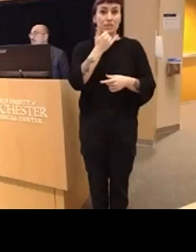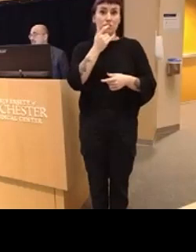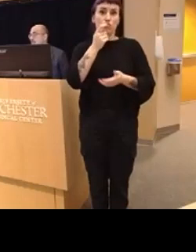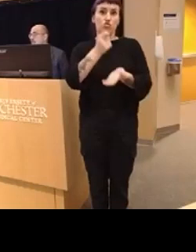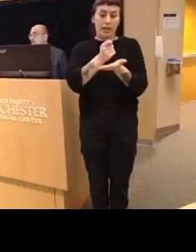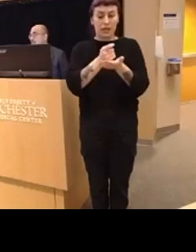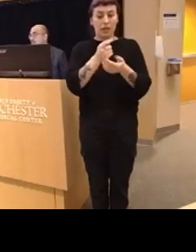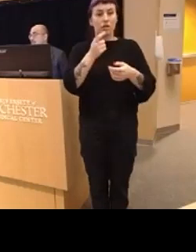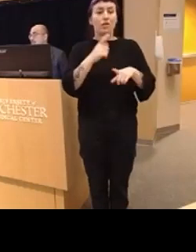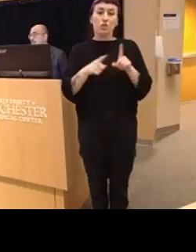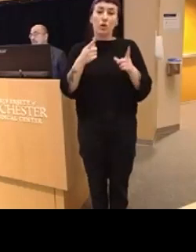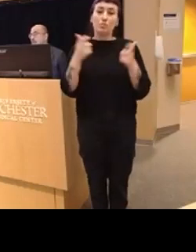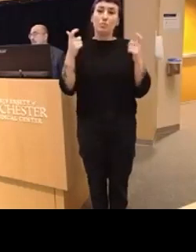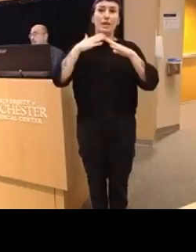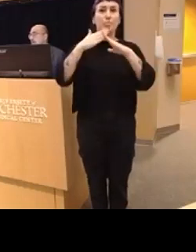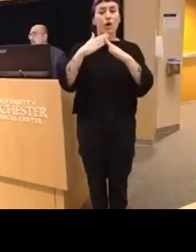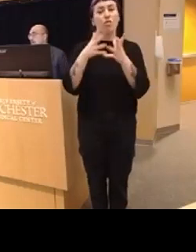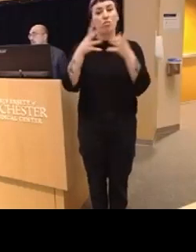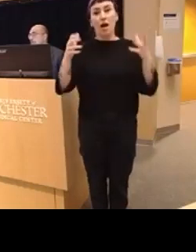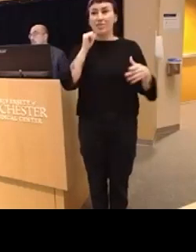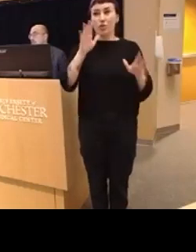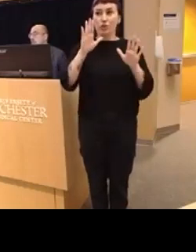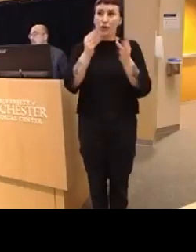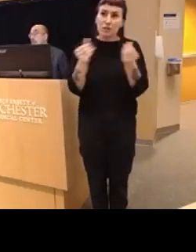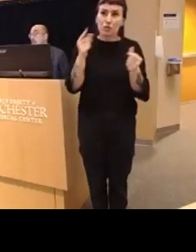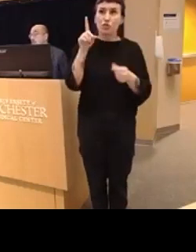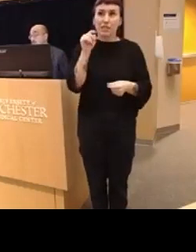stuff both sides yeah you know I don't have any great Solutions or data for you but but there's